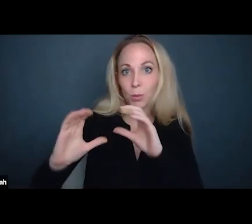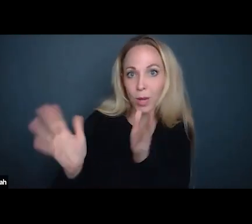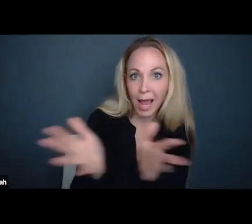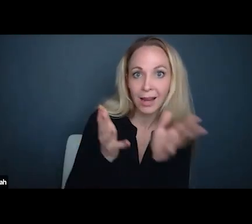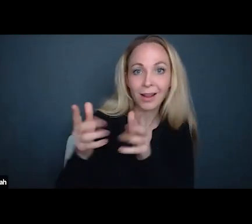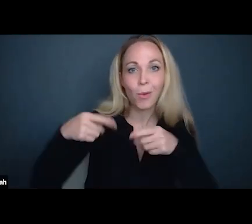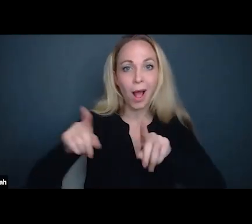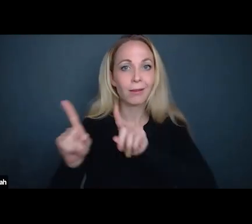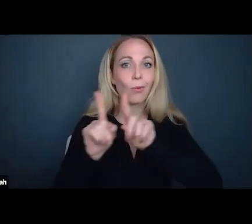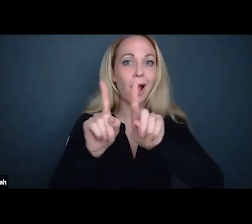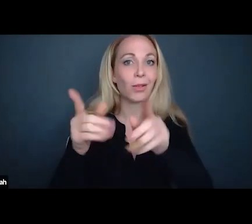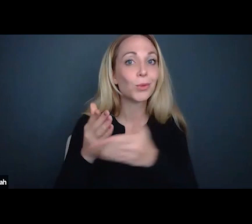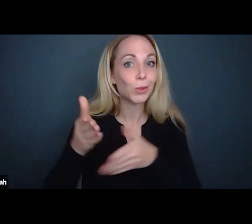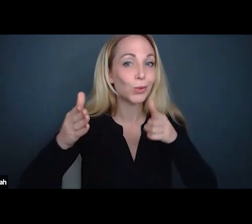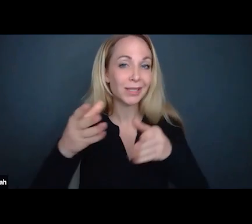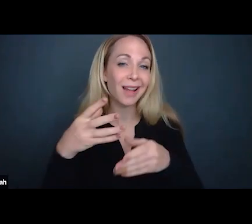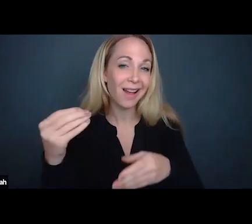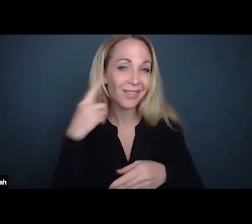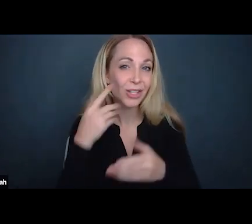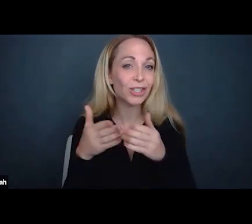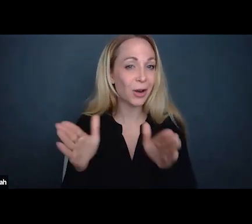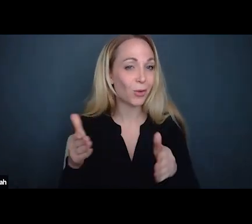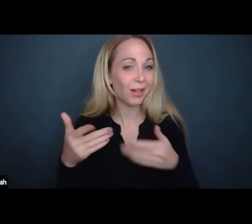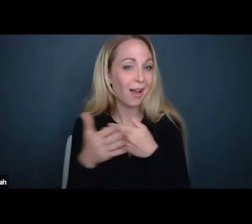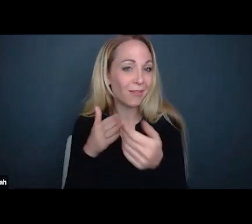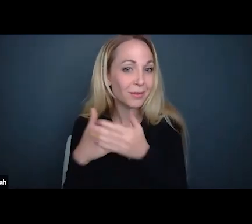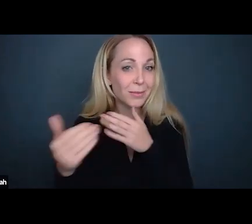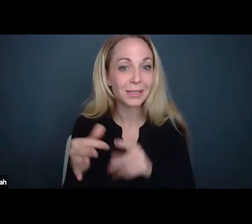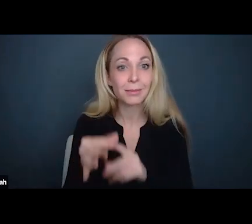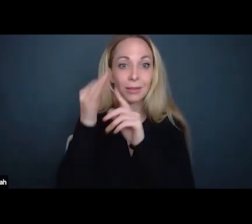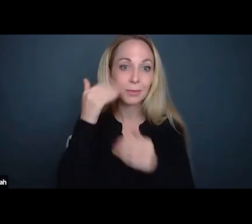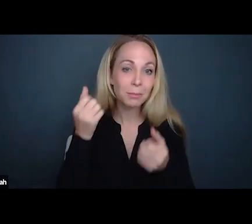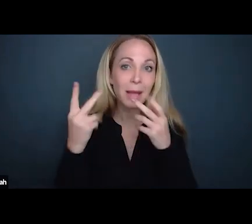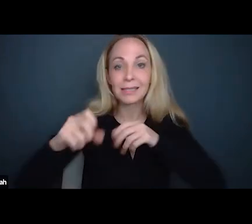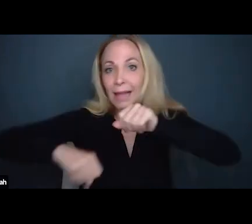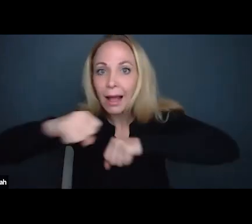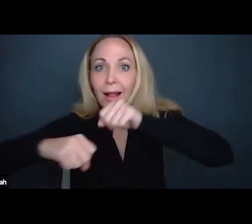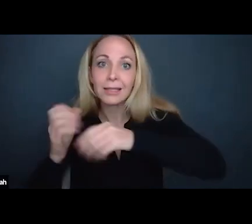comfort, especially since there are so many delivery people, and cyclists, and scooters